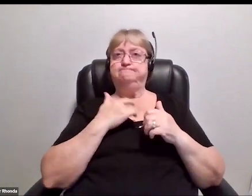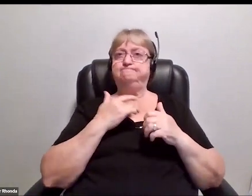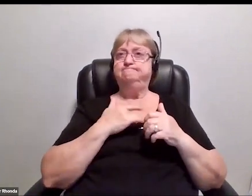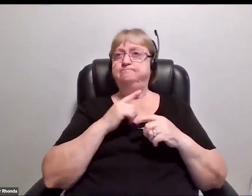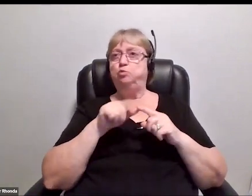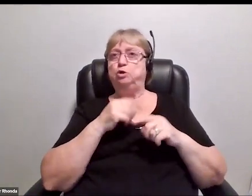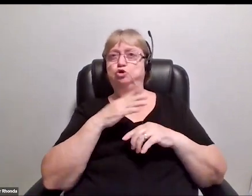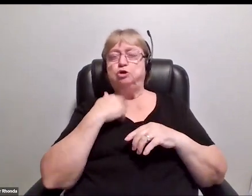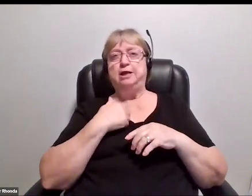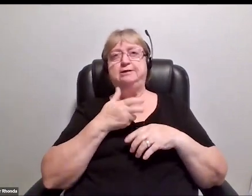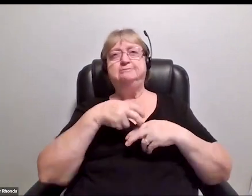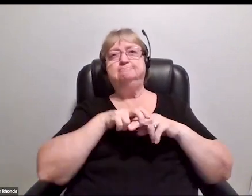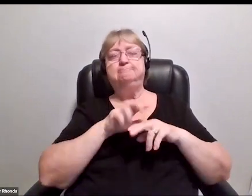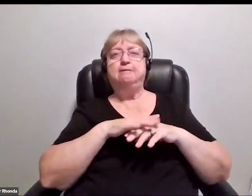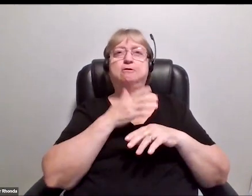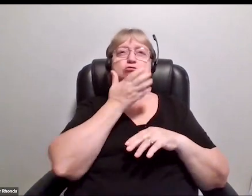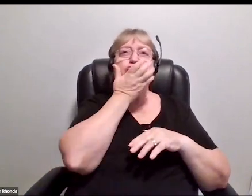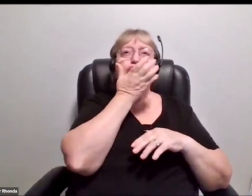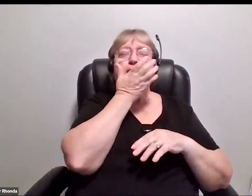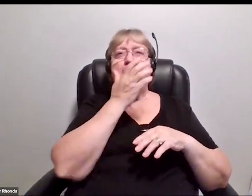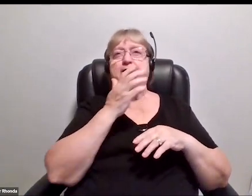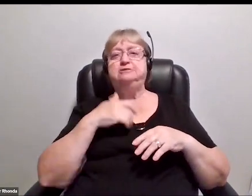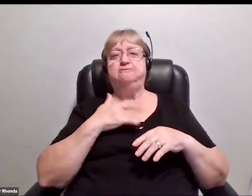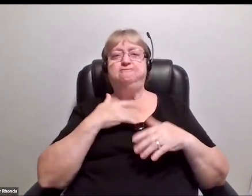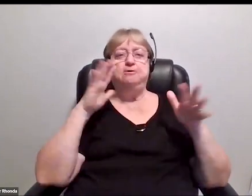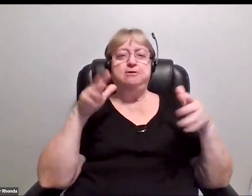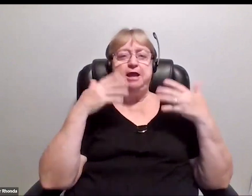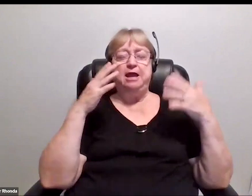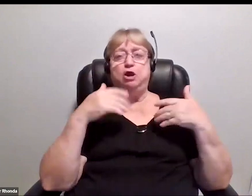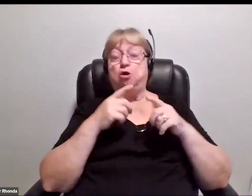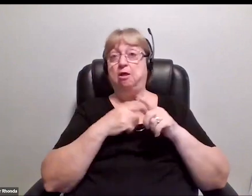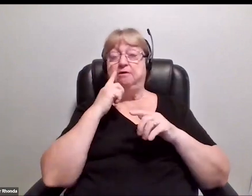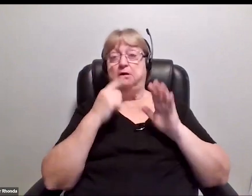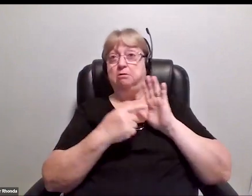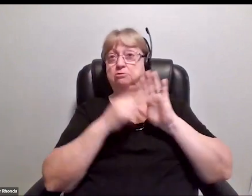and how it feels, the air. If I show an image, this is something